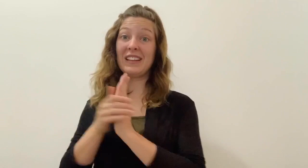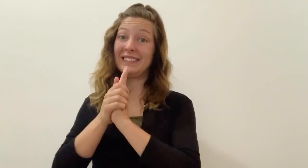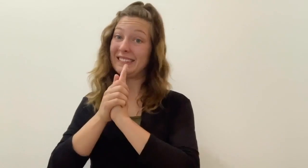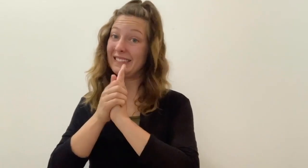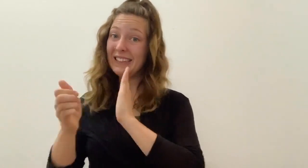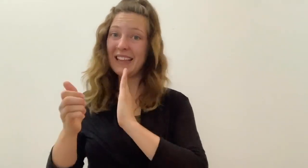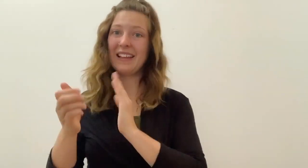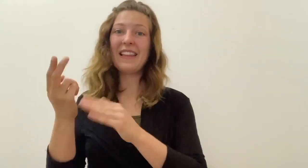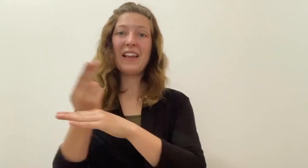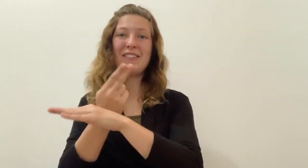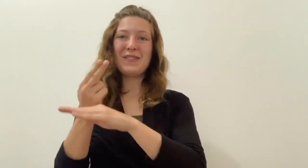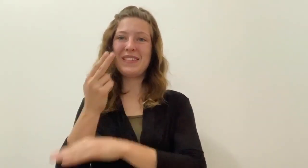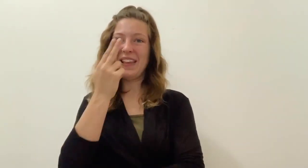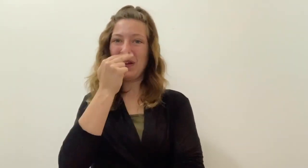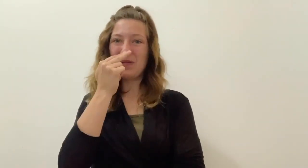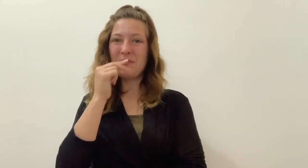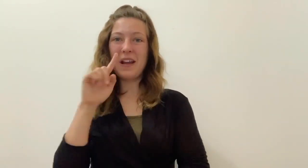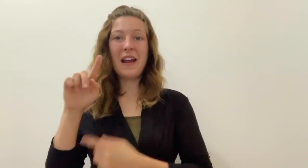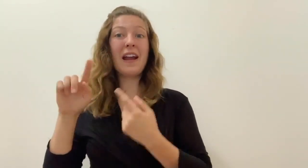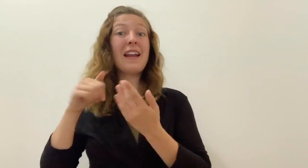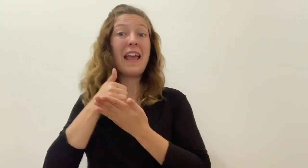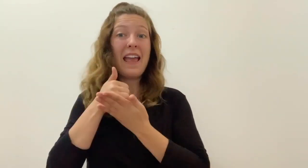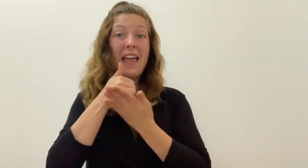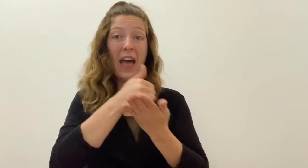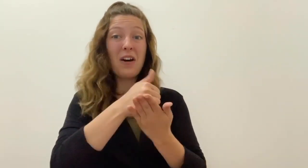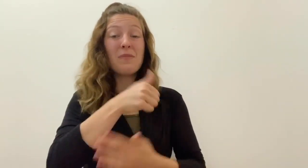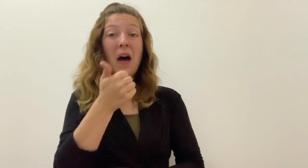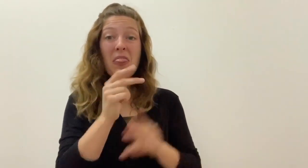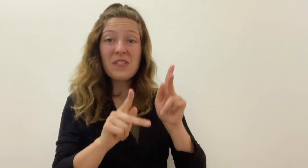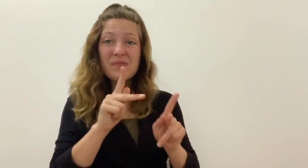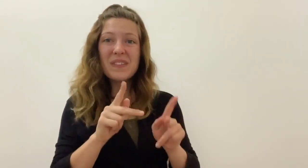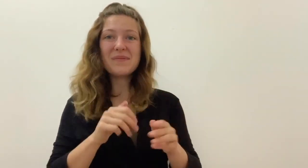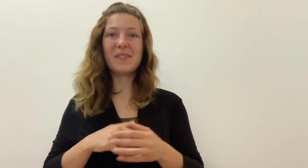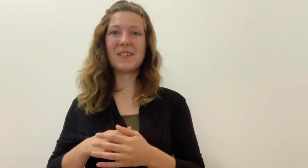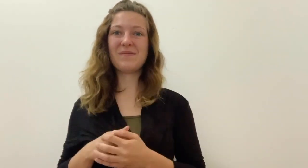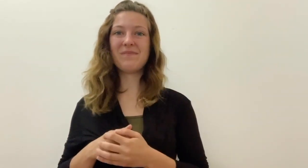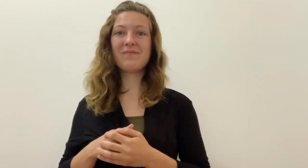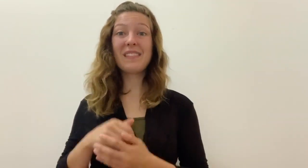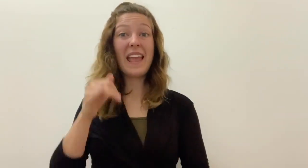She's skilled at using humor to help others.